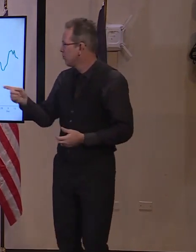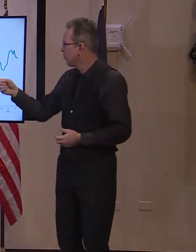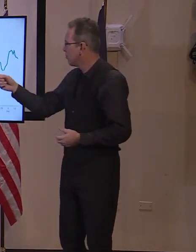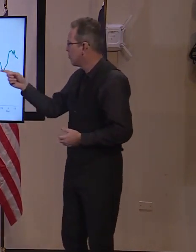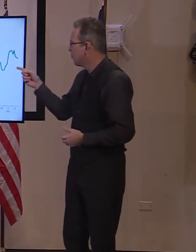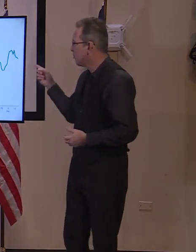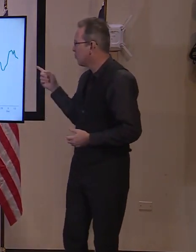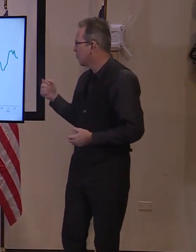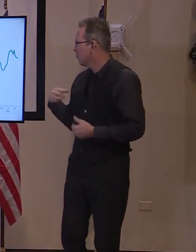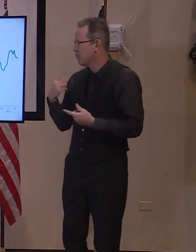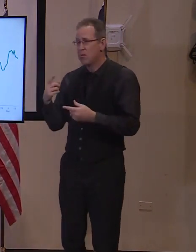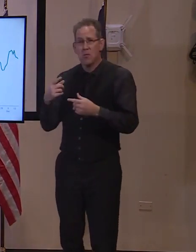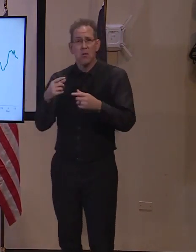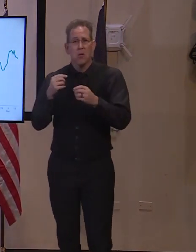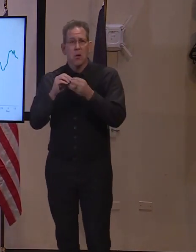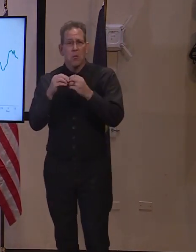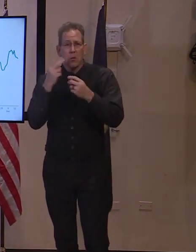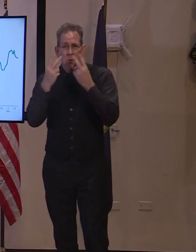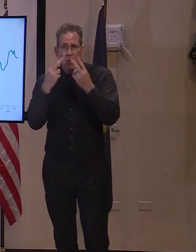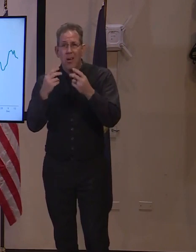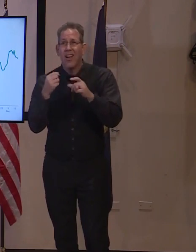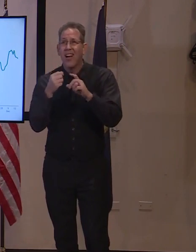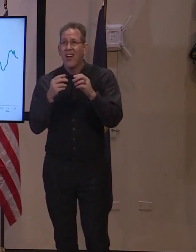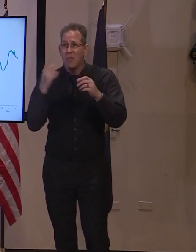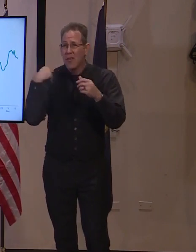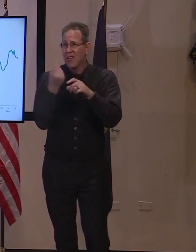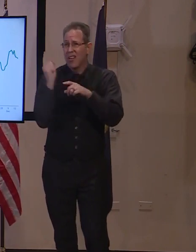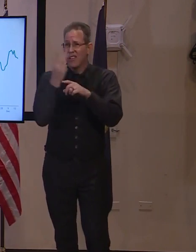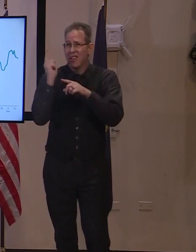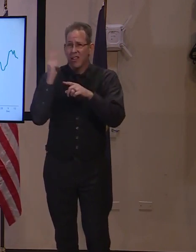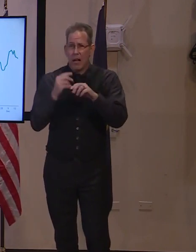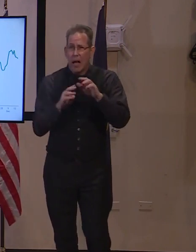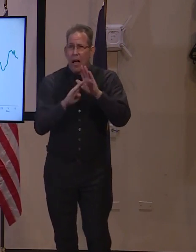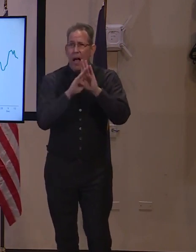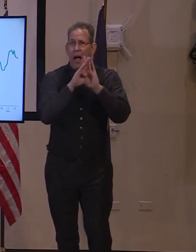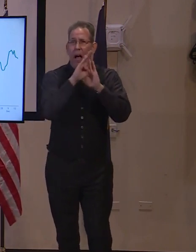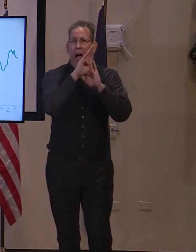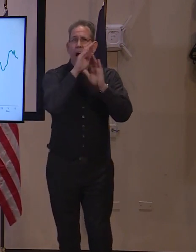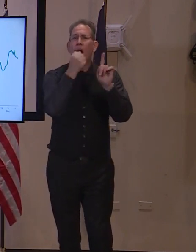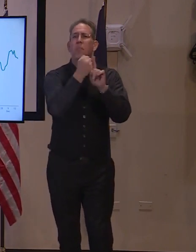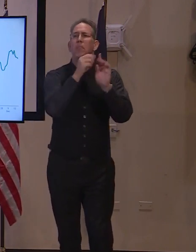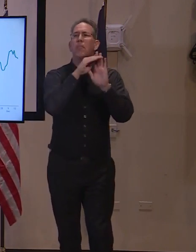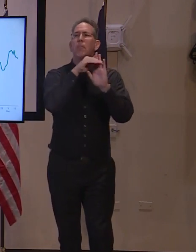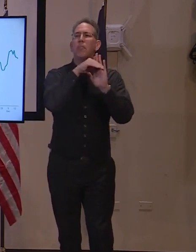down in Vermont 15% While at the same time cases were up across New England,